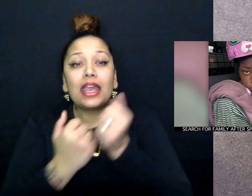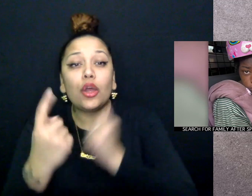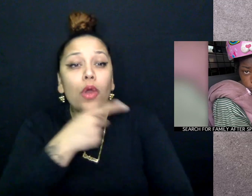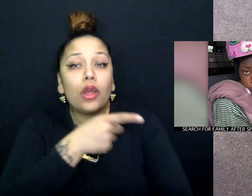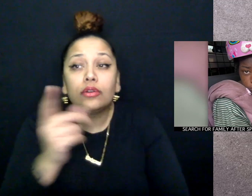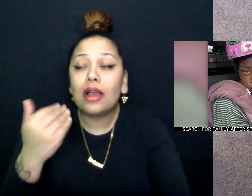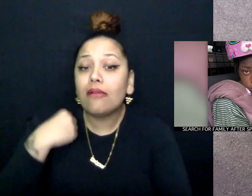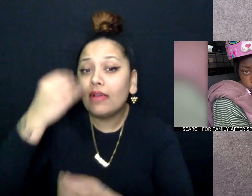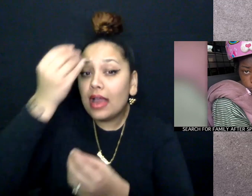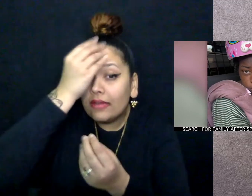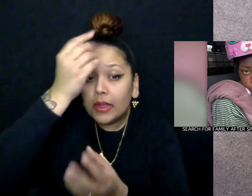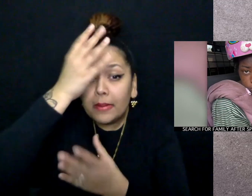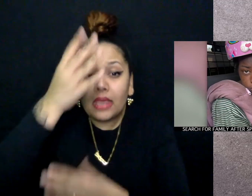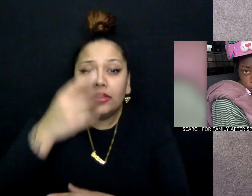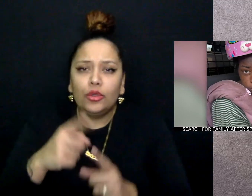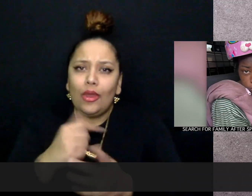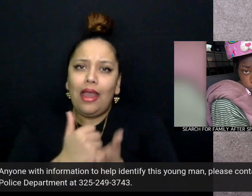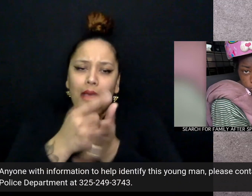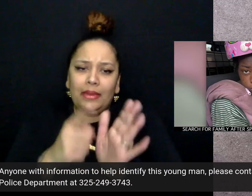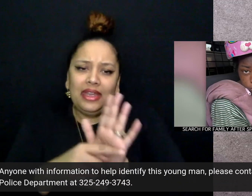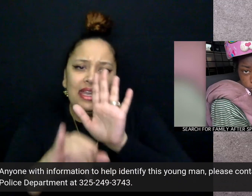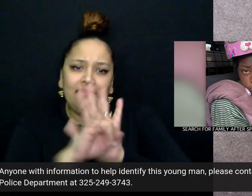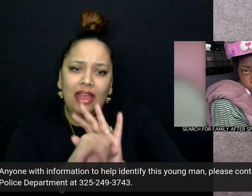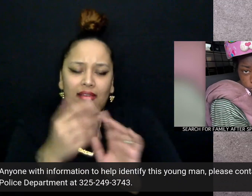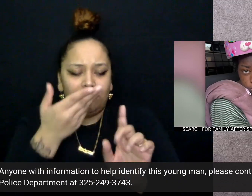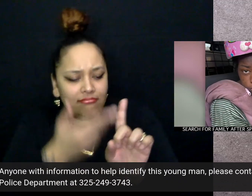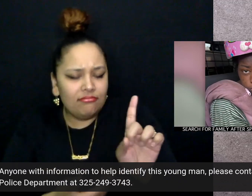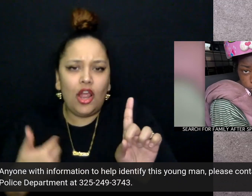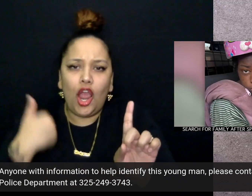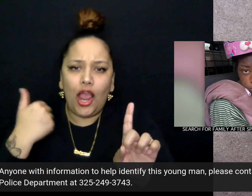white letters across the front and the number three in the middle.